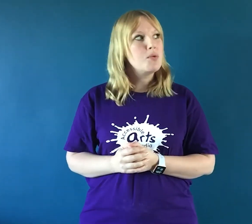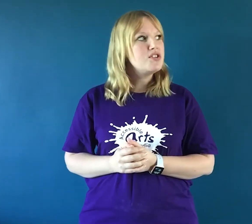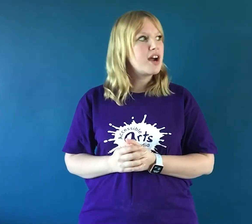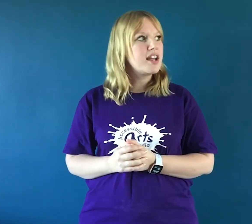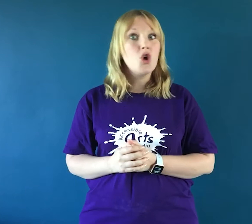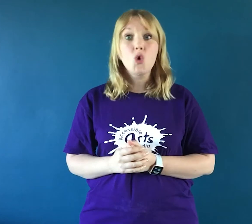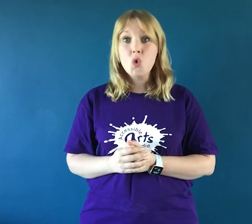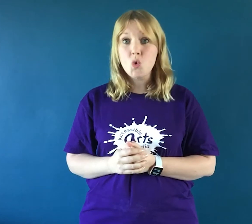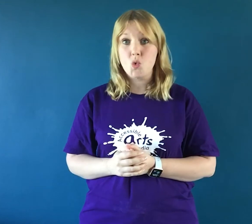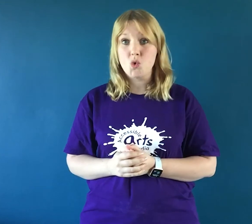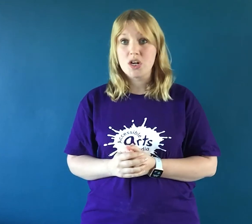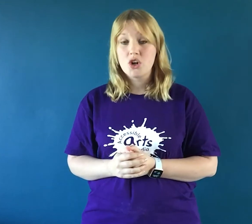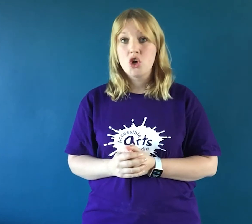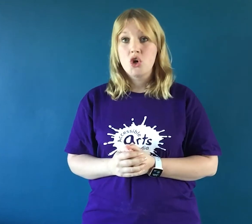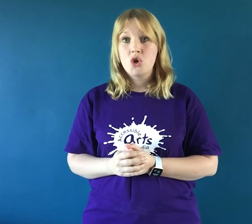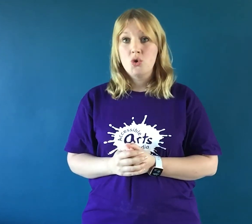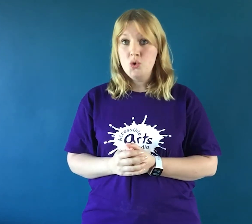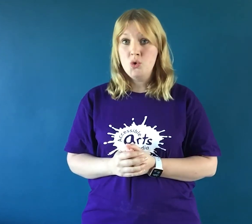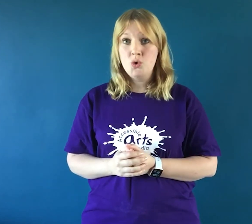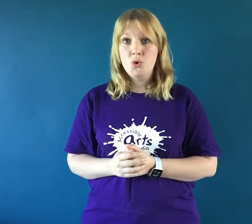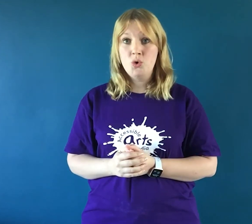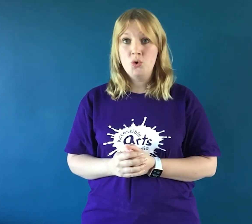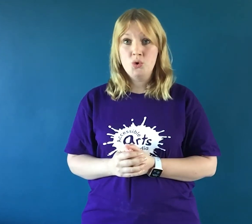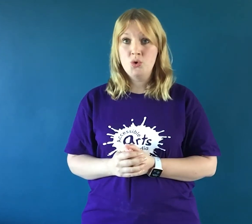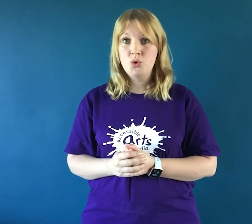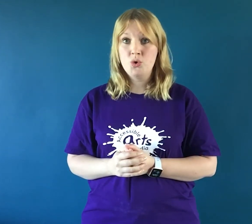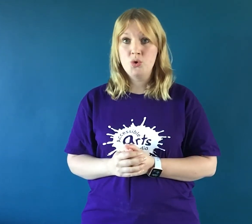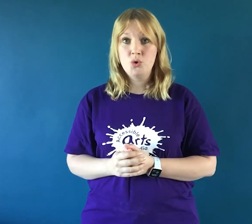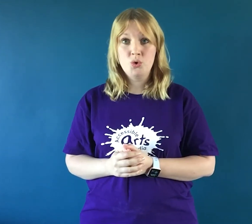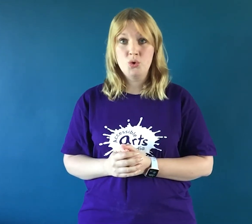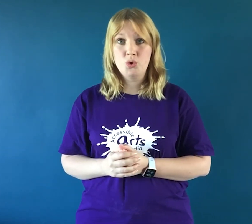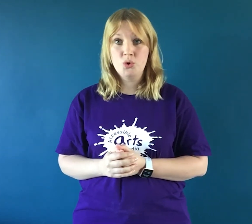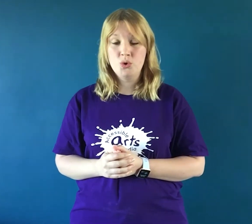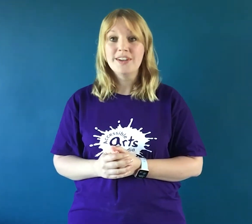we try an oo. Oo, oo, oo.